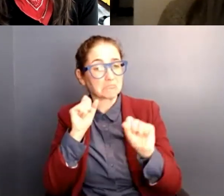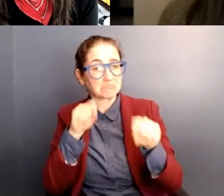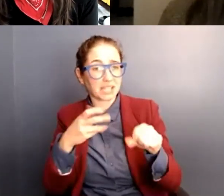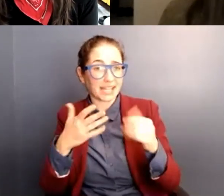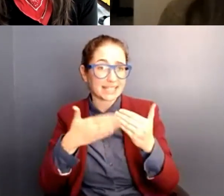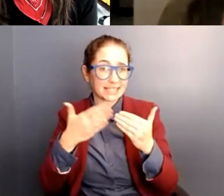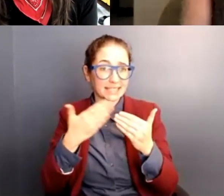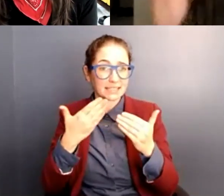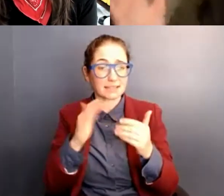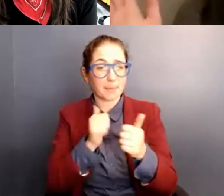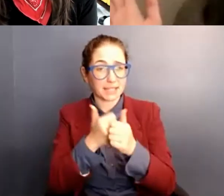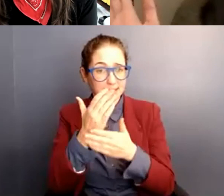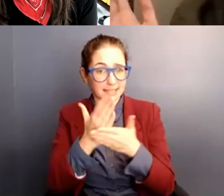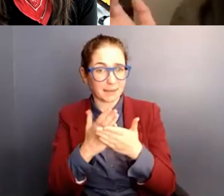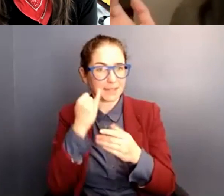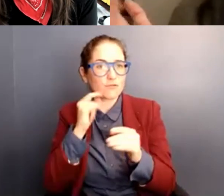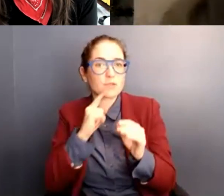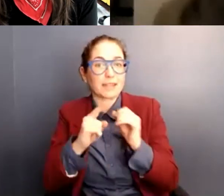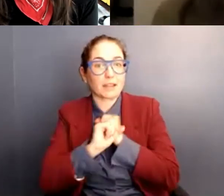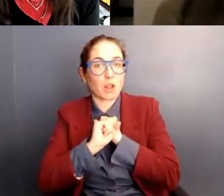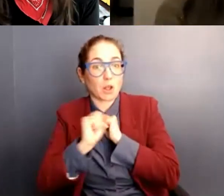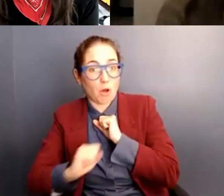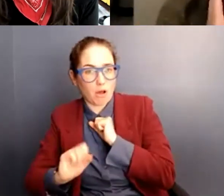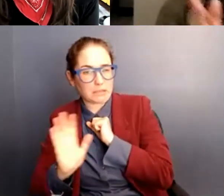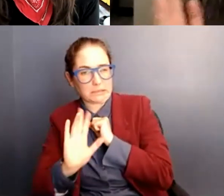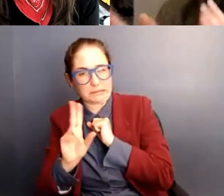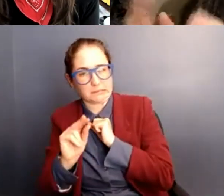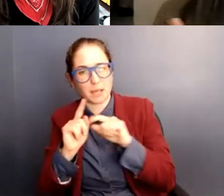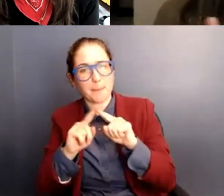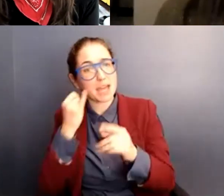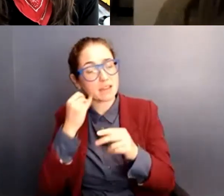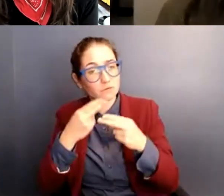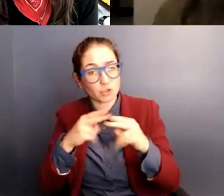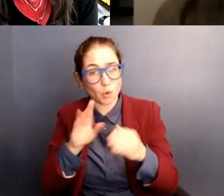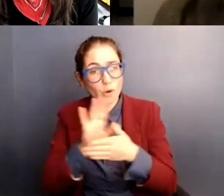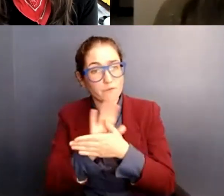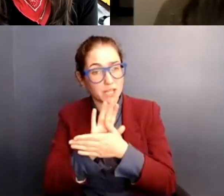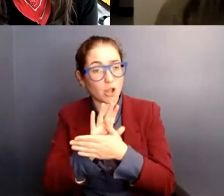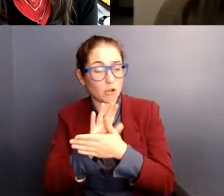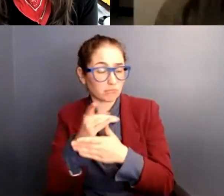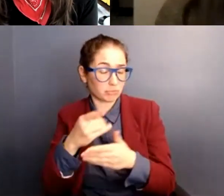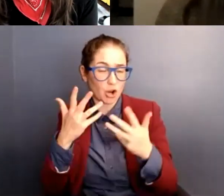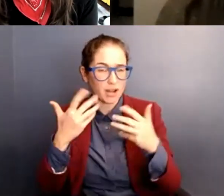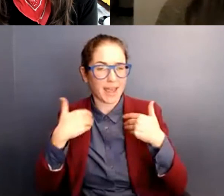of those if they're super, super long, then no. But if you have some short videos in a you already have like the automatic